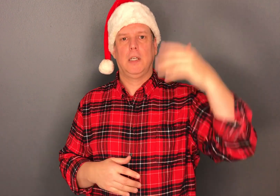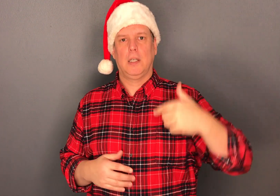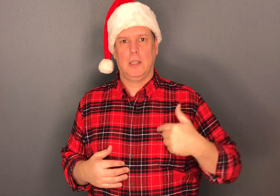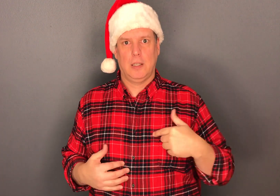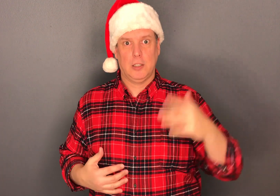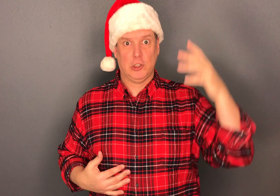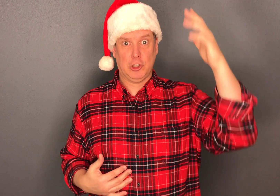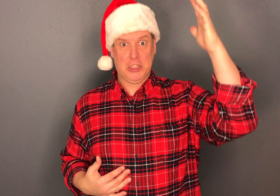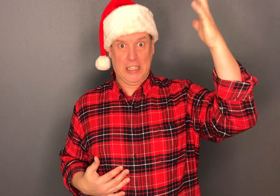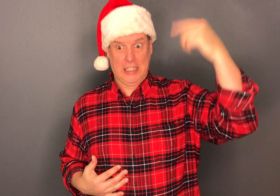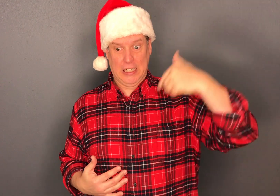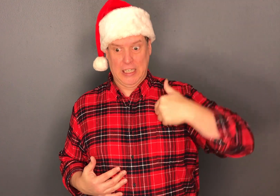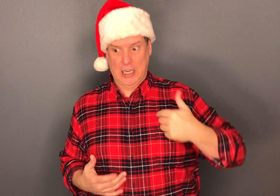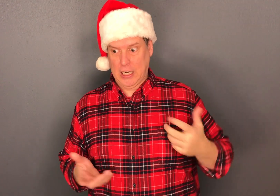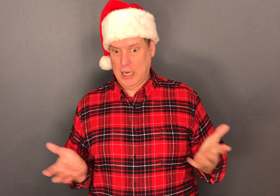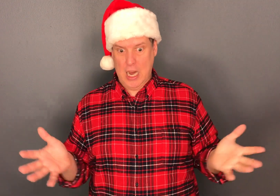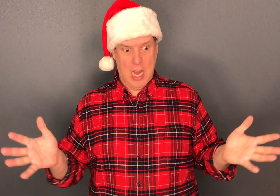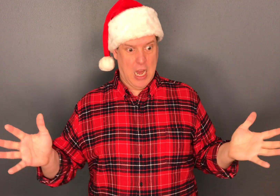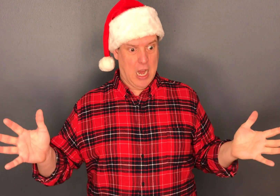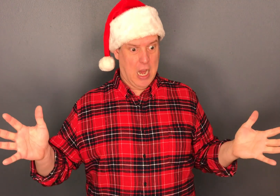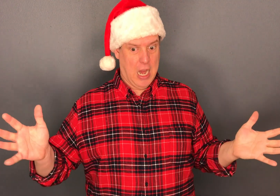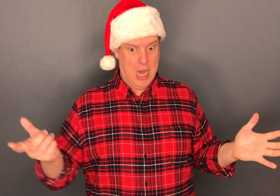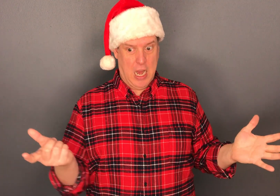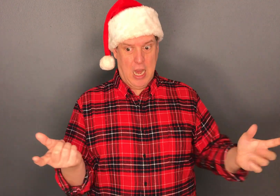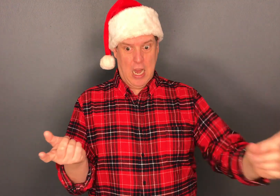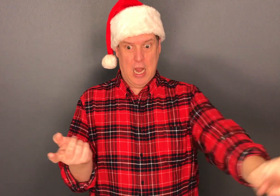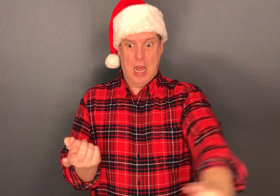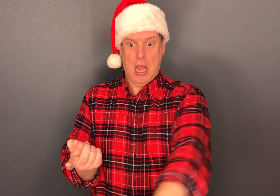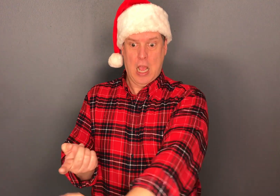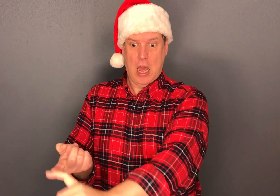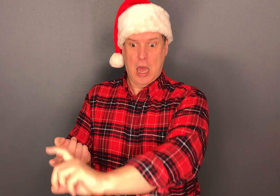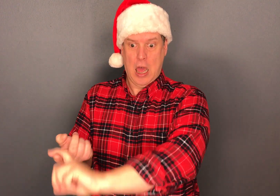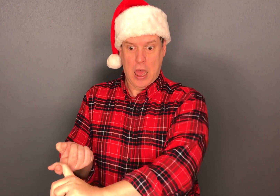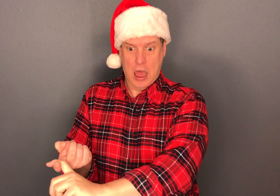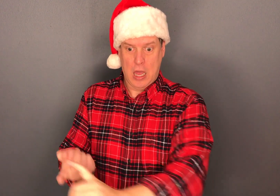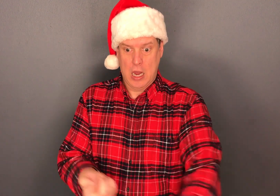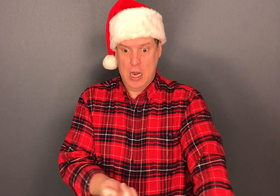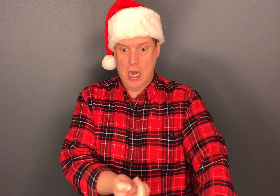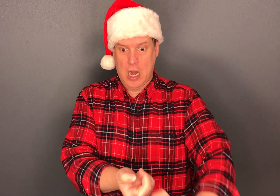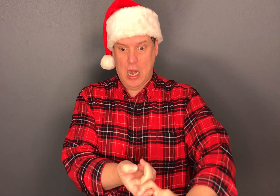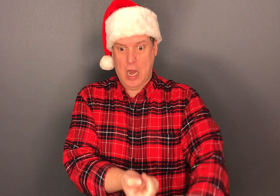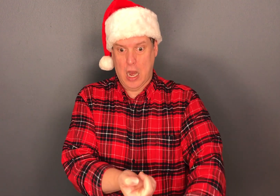if you're the tree with your branches here's what it looks